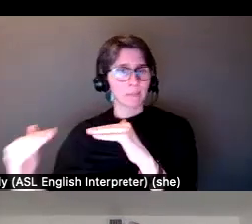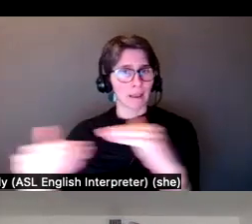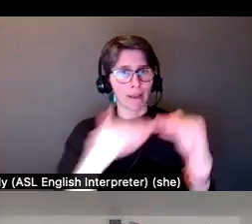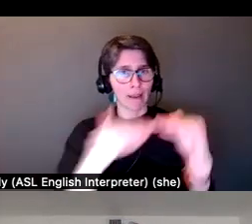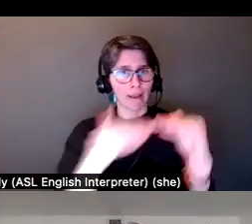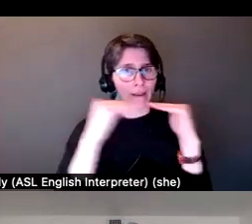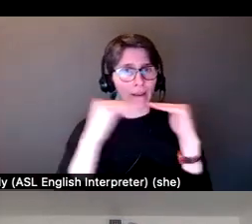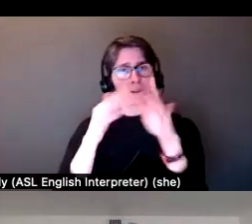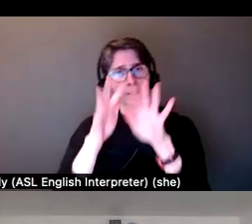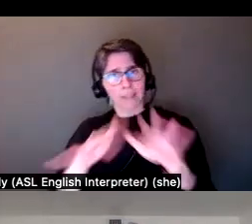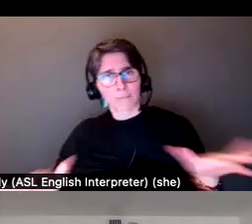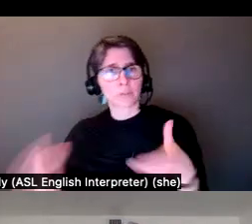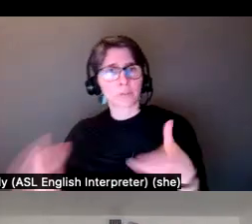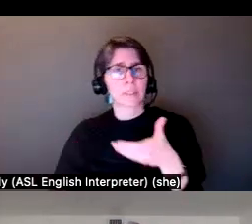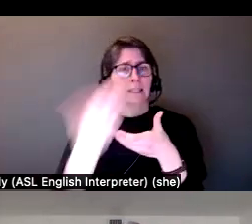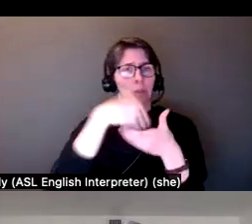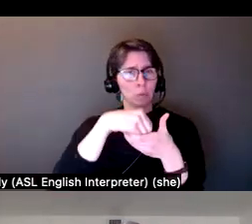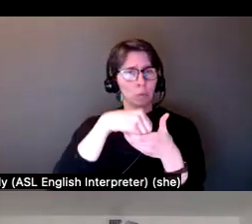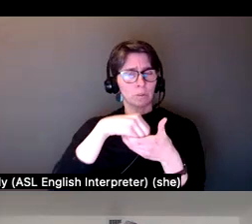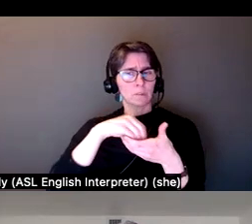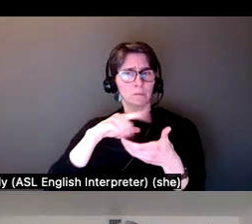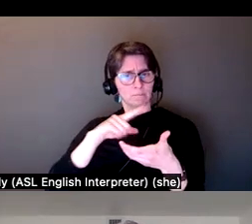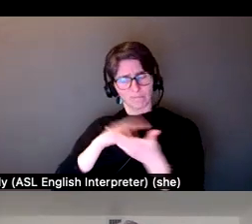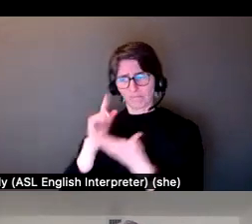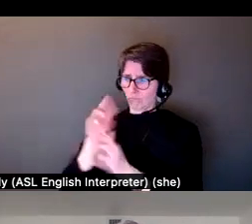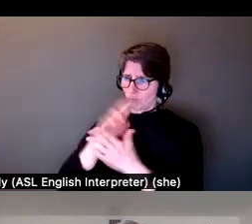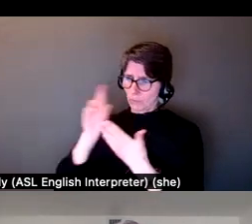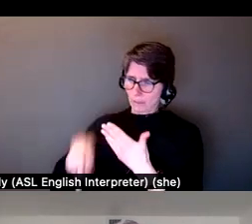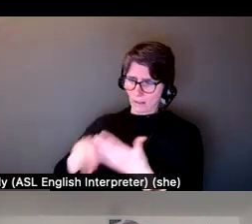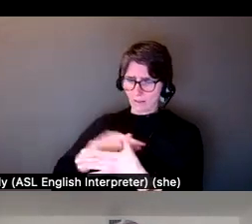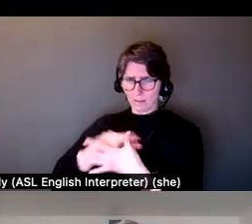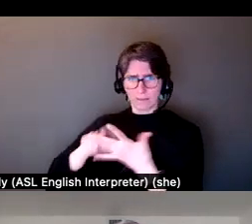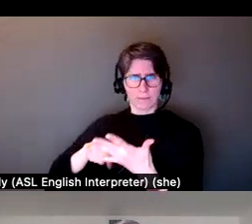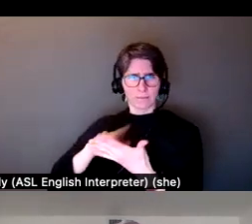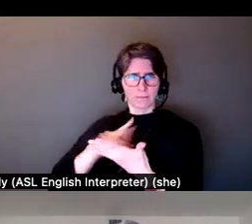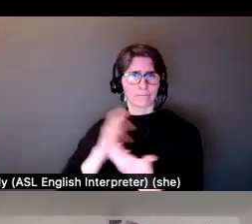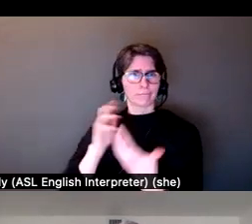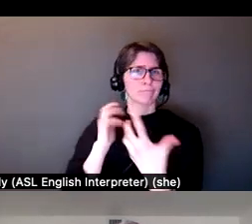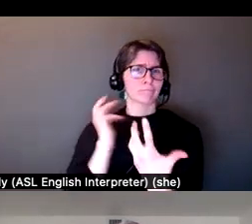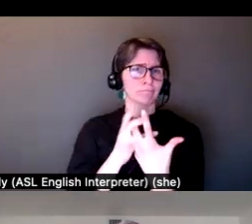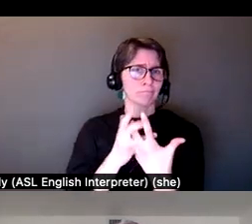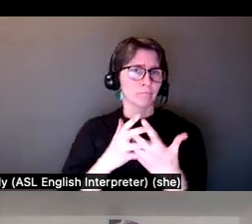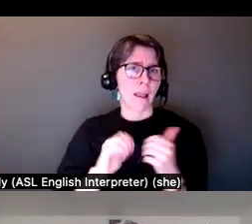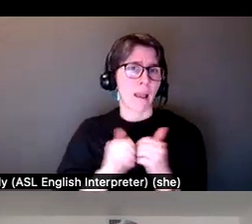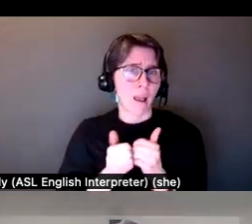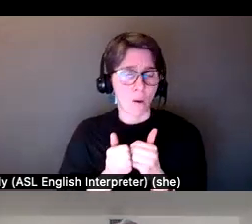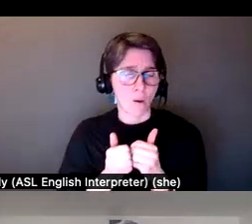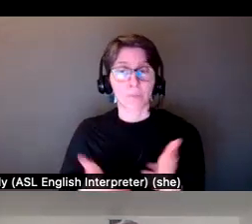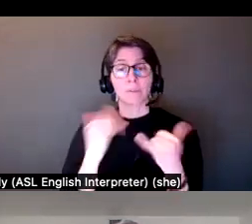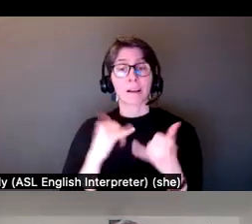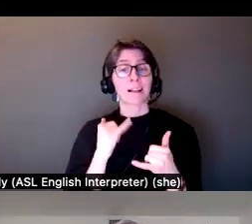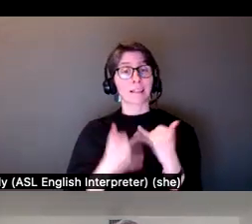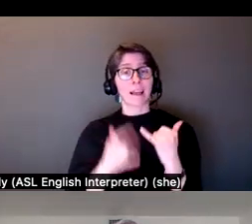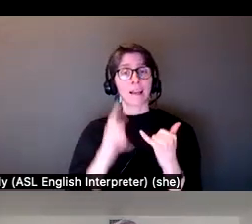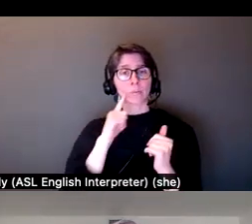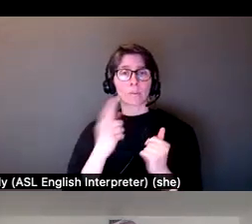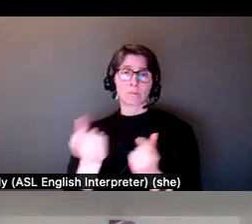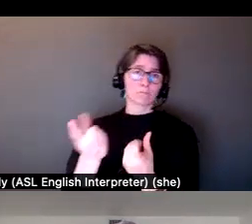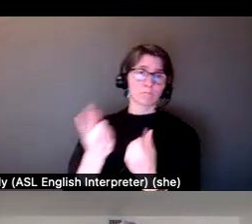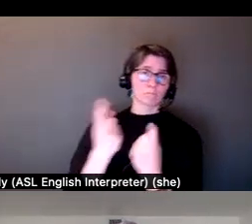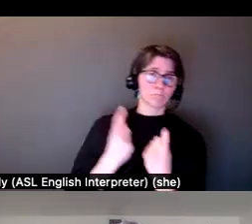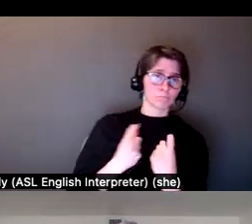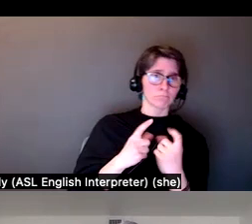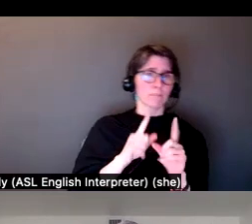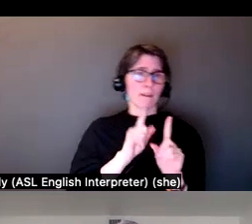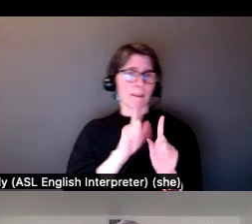and inclusion in the industry. Finally, we'll wrap up with a Q&A session. While audience questions